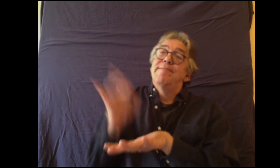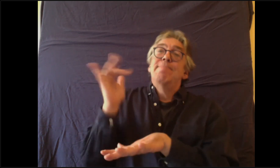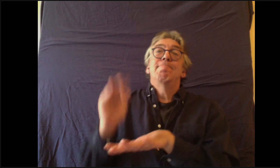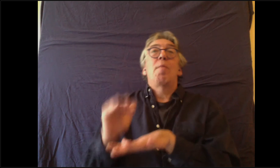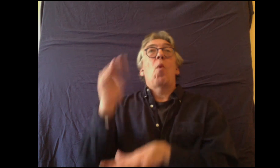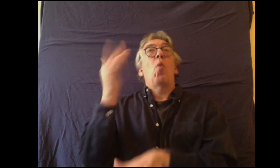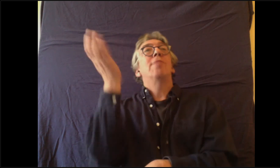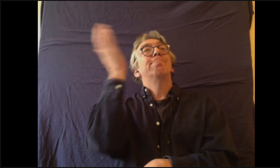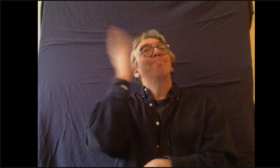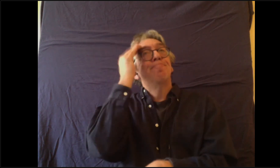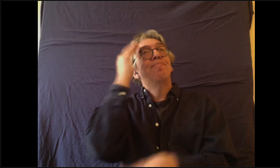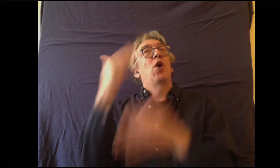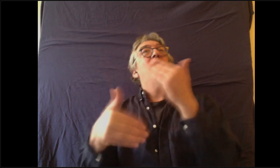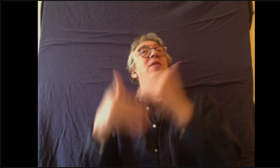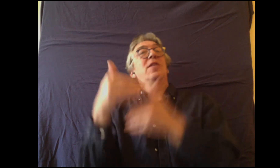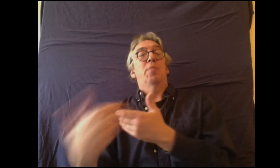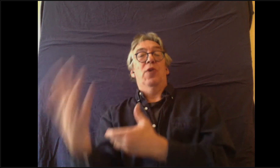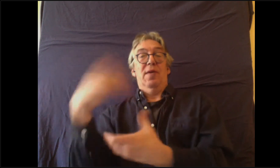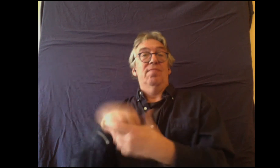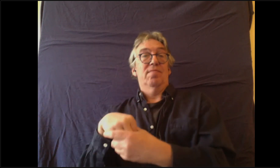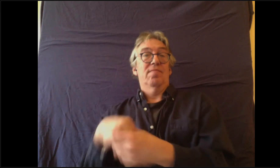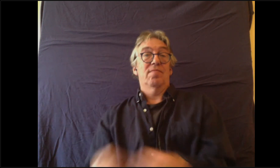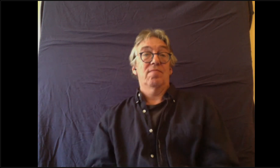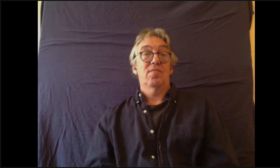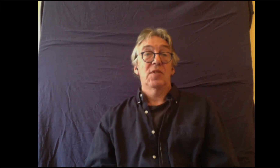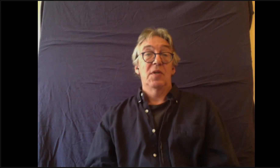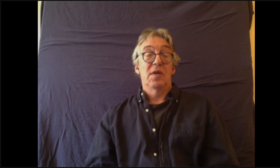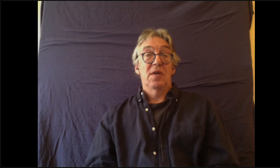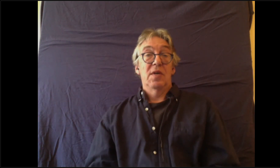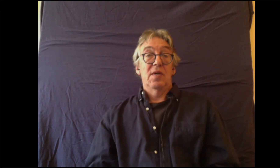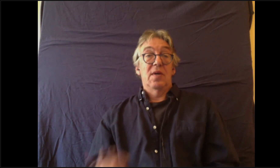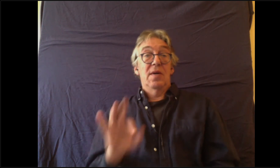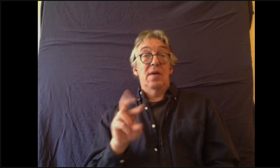That's a very good idea. Has it been running for a long time?